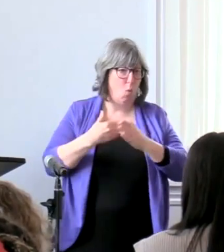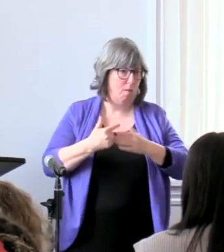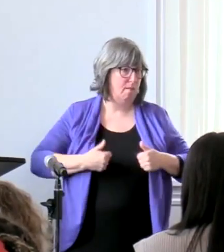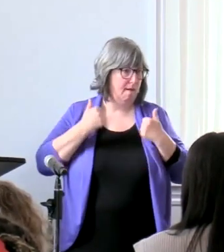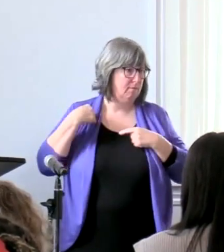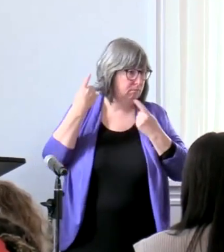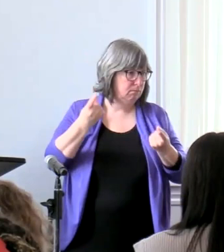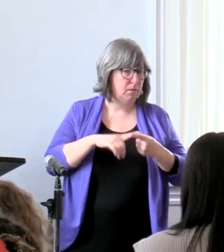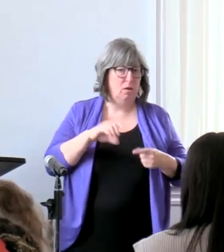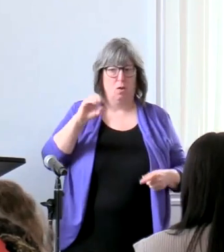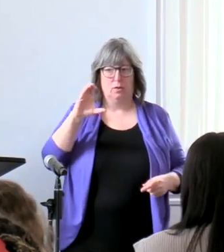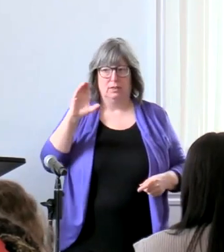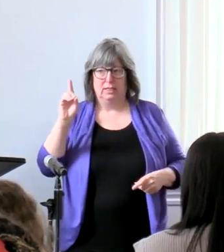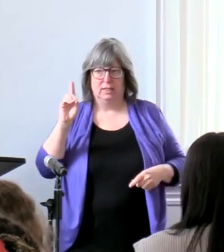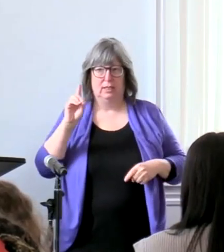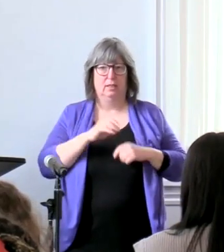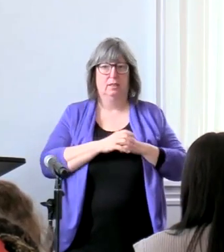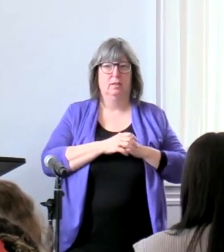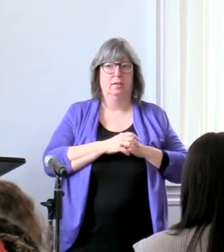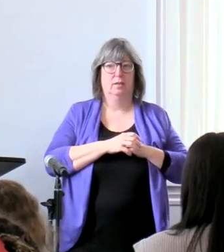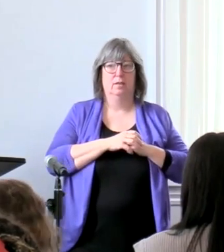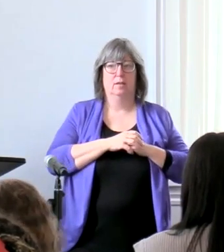and OCD, Obsessive- Compulsive Disorder.